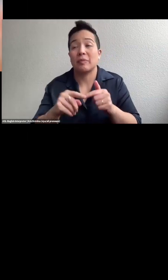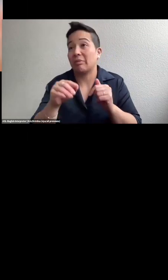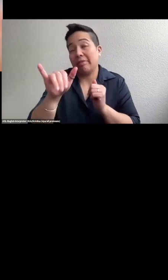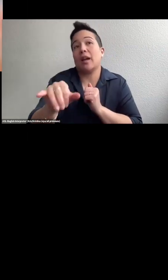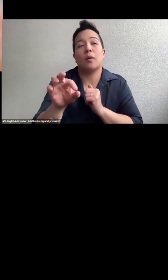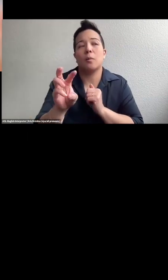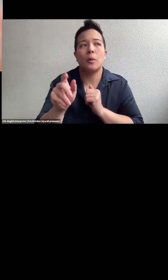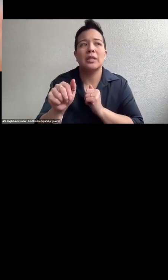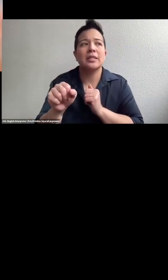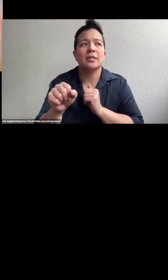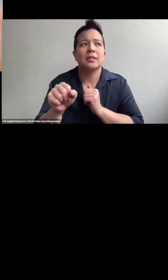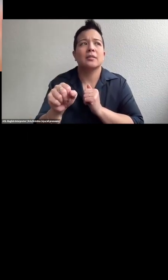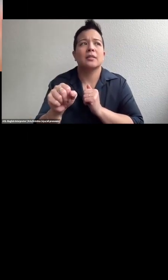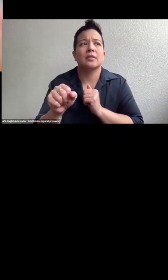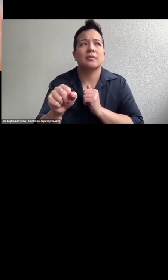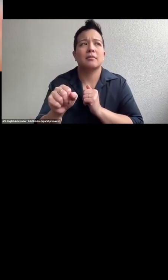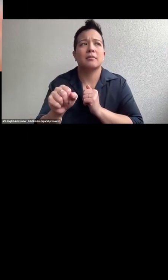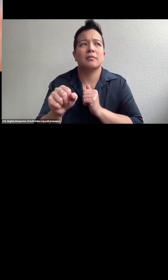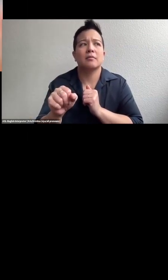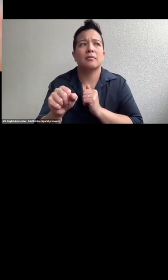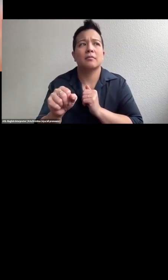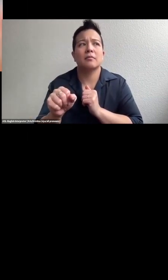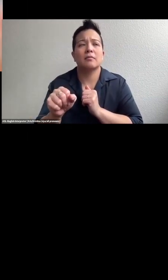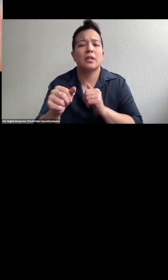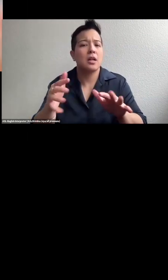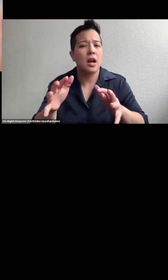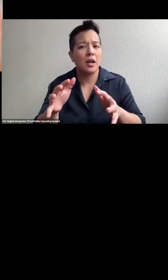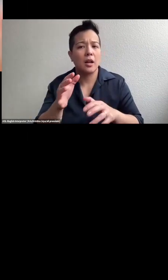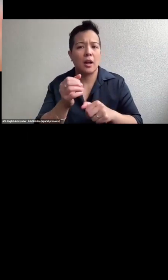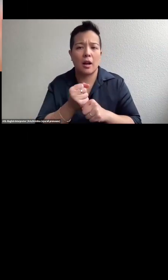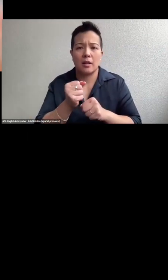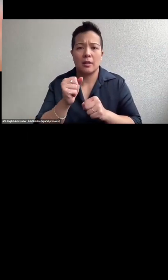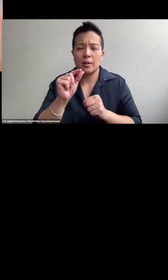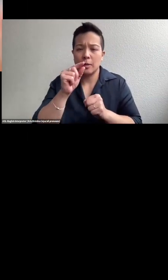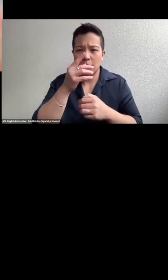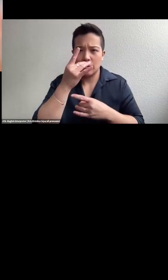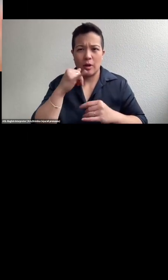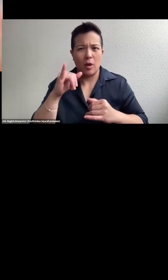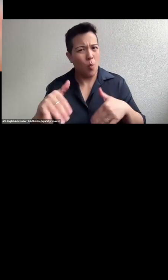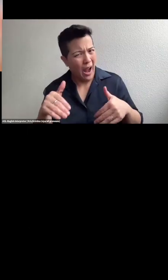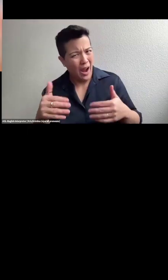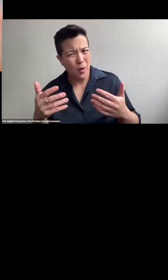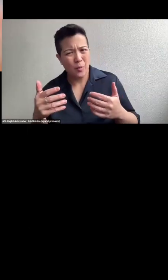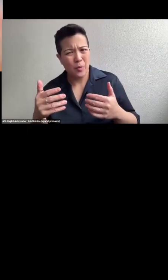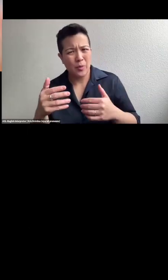kind of got a bit interesting because they were like, wow, you serve Trump, and also